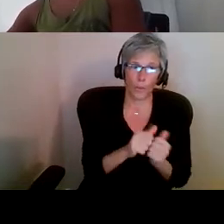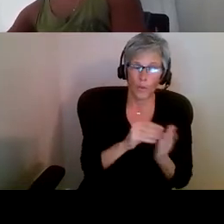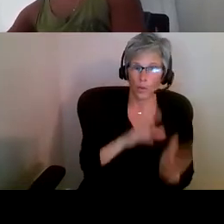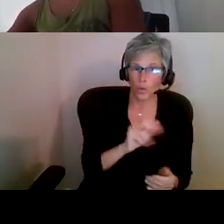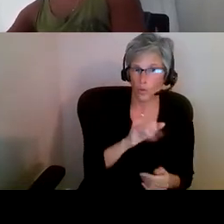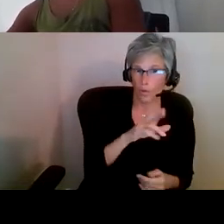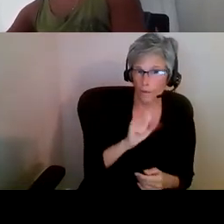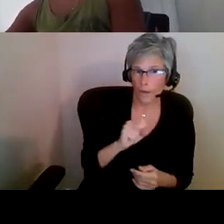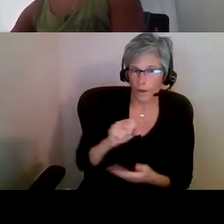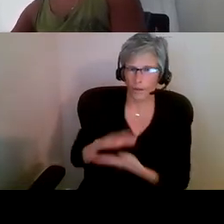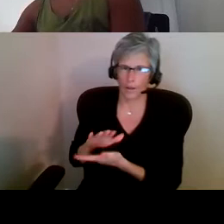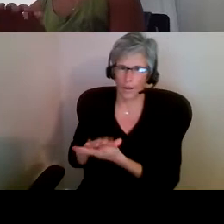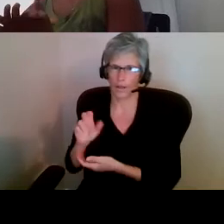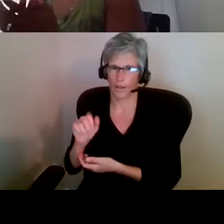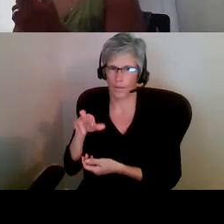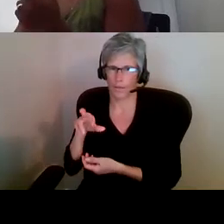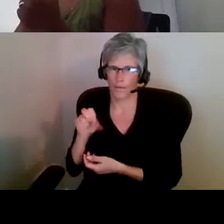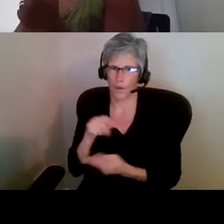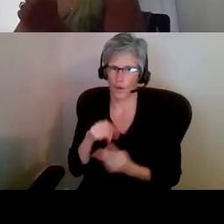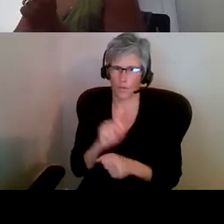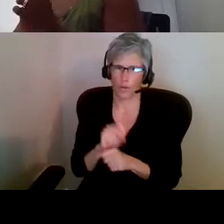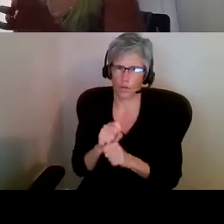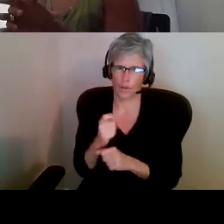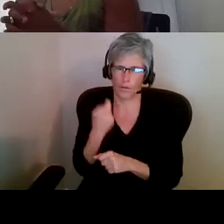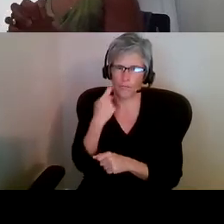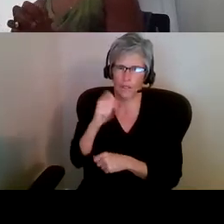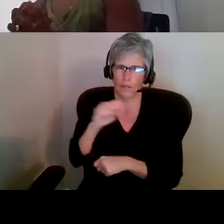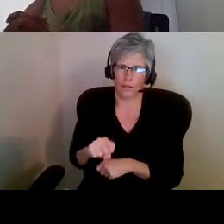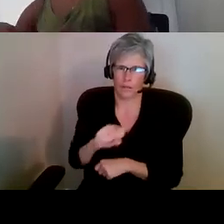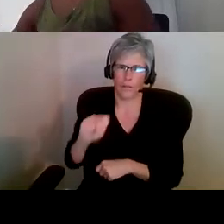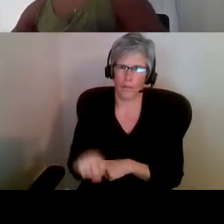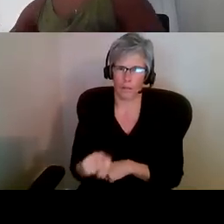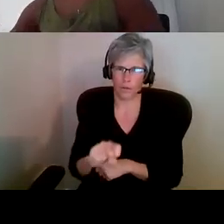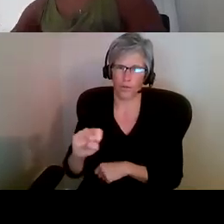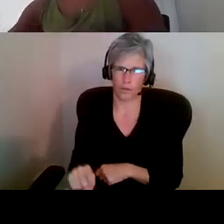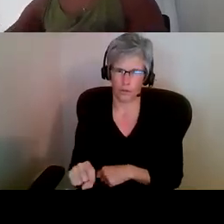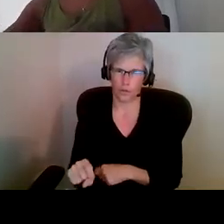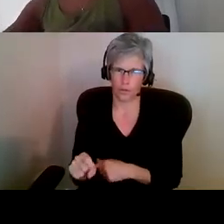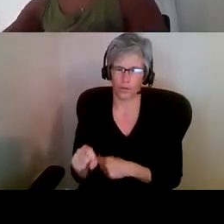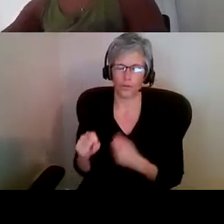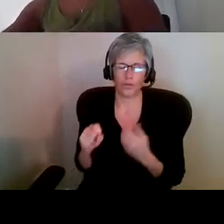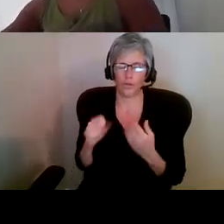over the last several semesters of trying to consolidate in one place some resources for you,